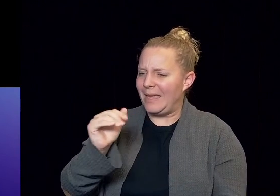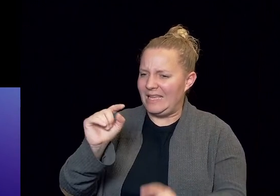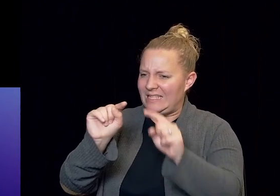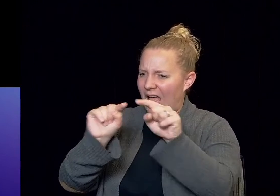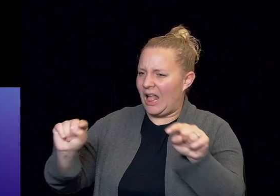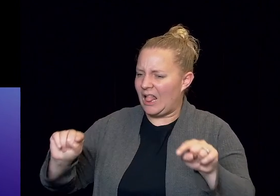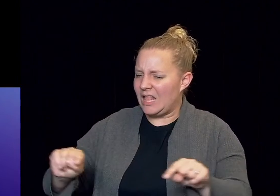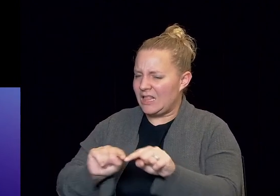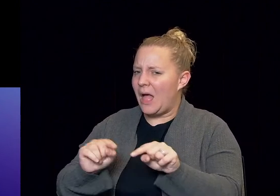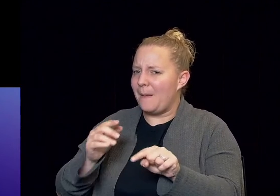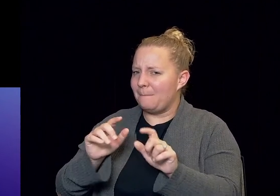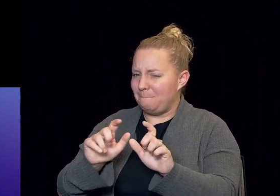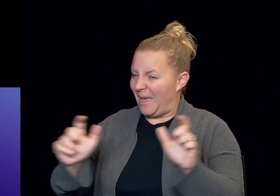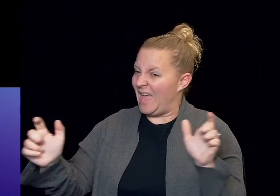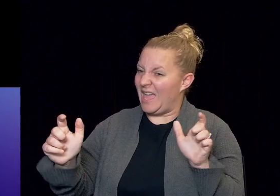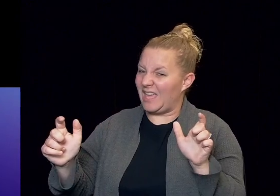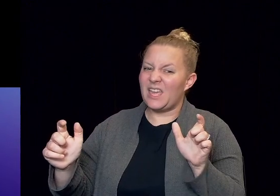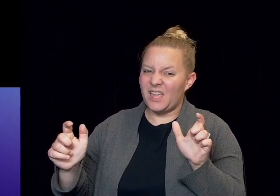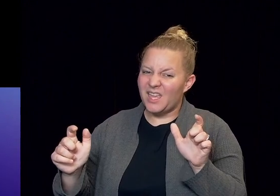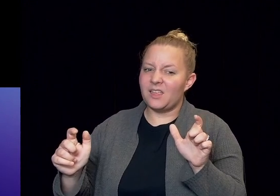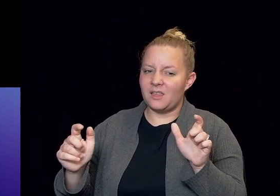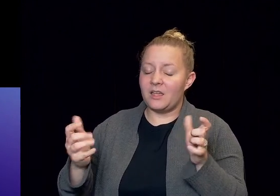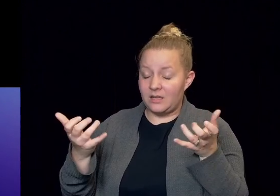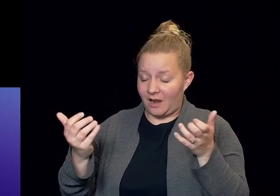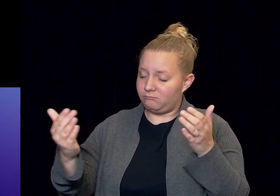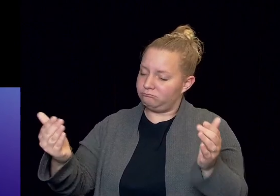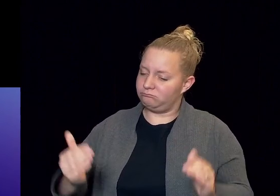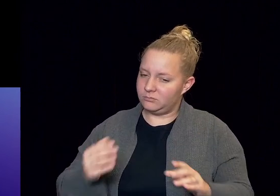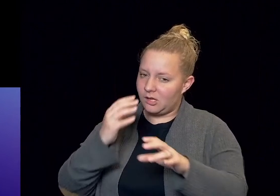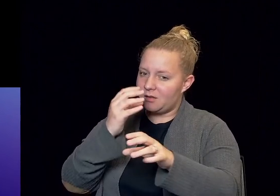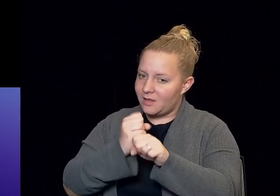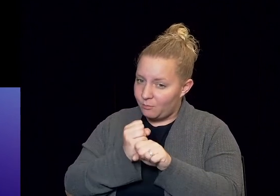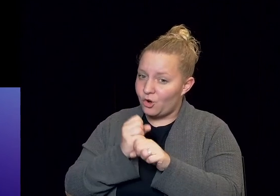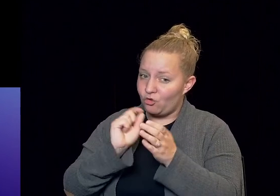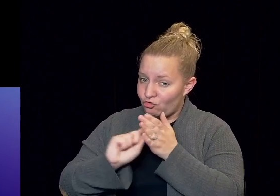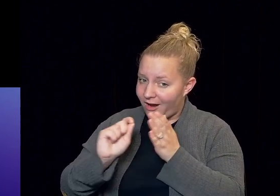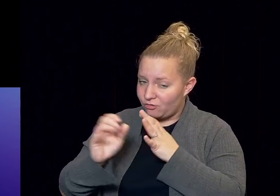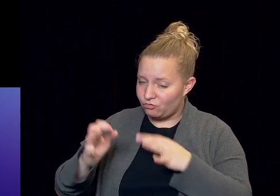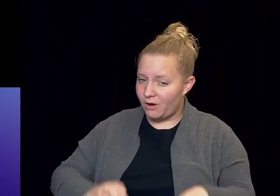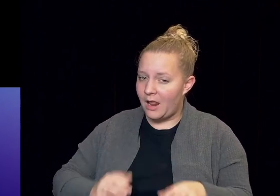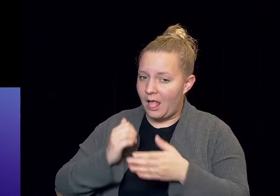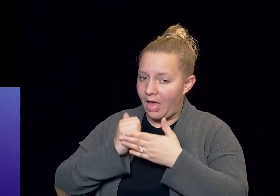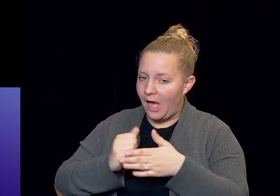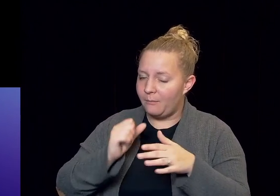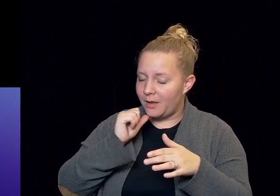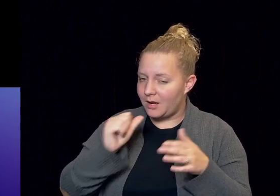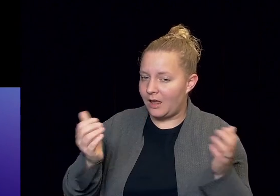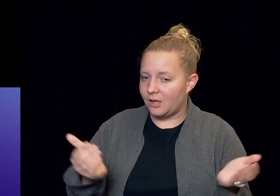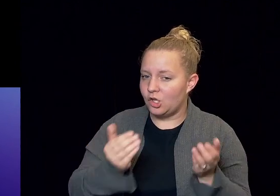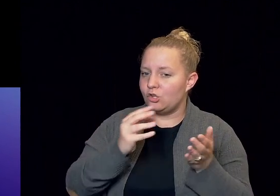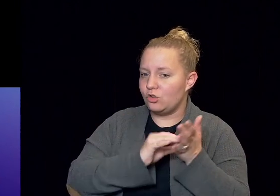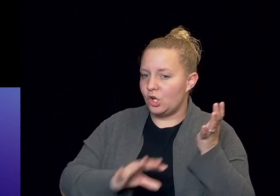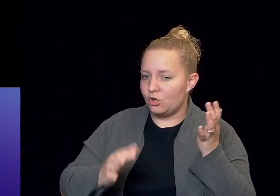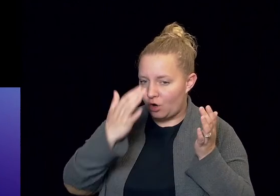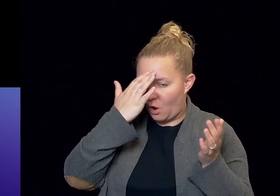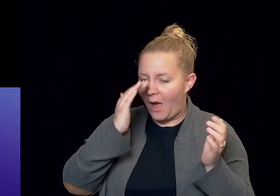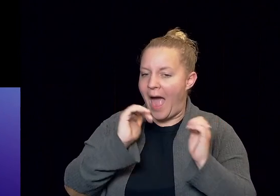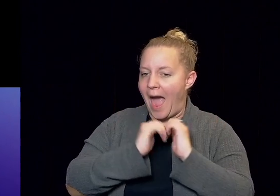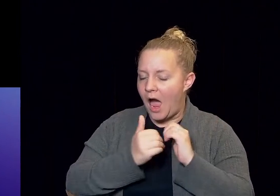And then, one last thing before we check out of notes, in the summary, we're going to write directions to help an absent student know how to multiply these two things. Well, the first thing